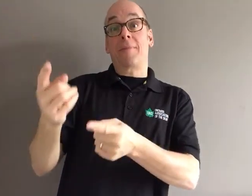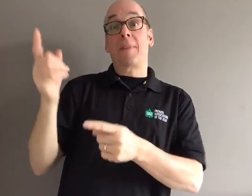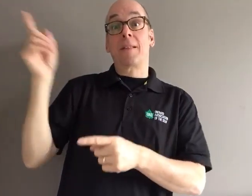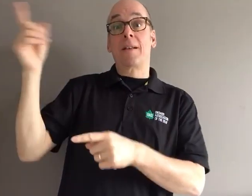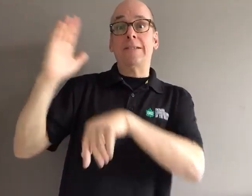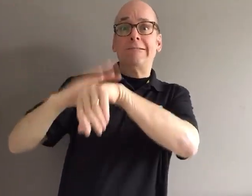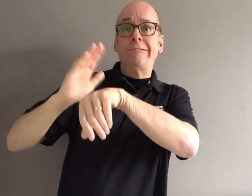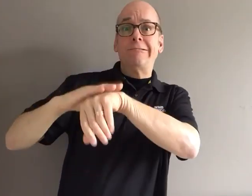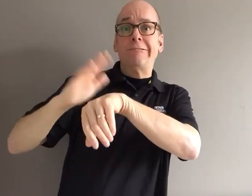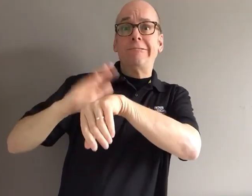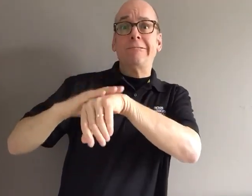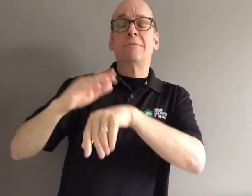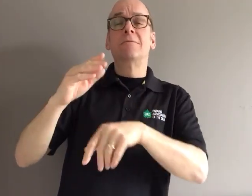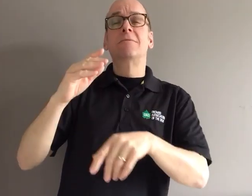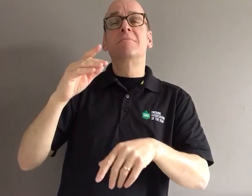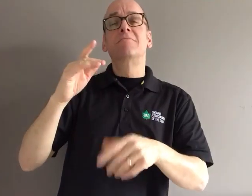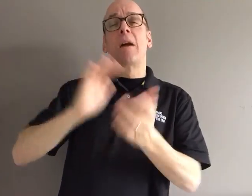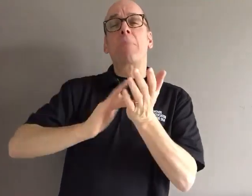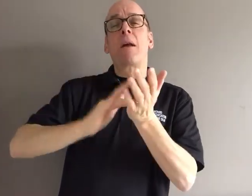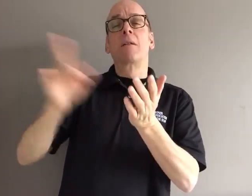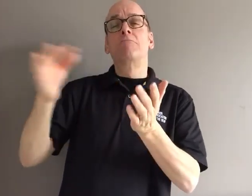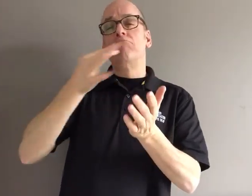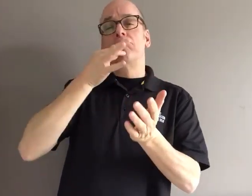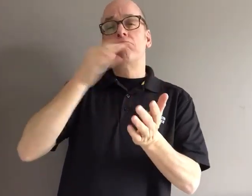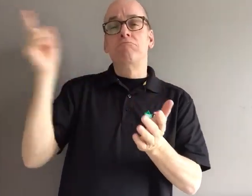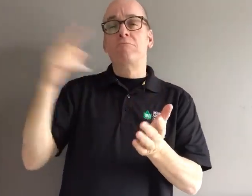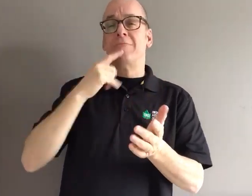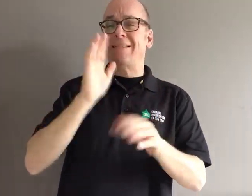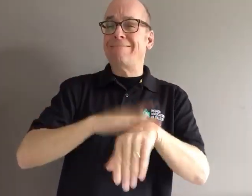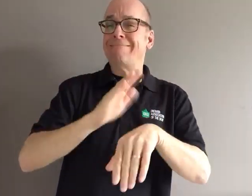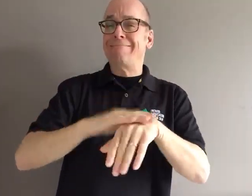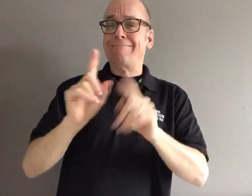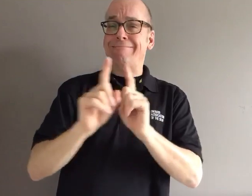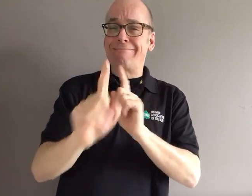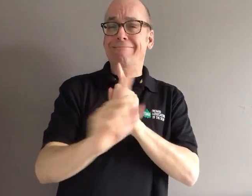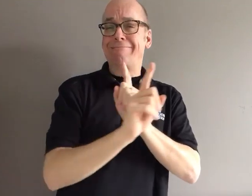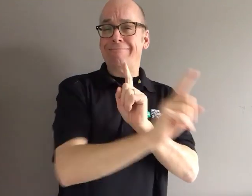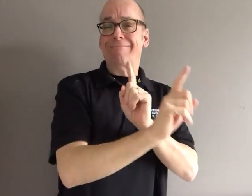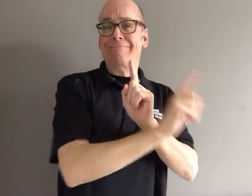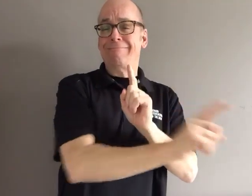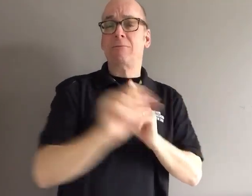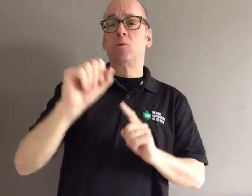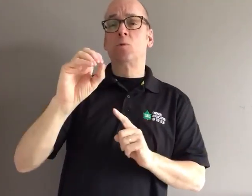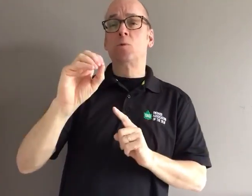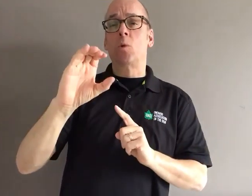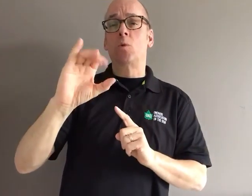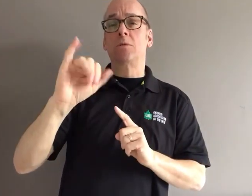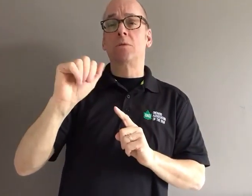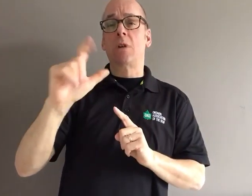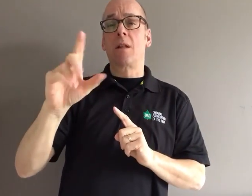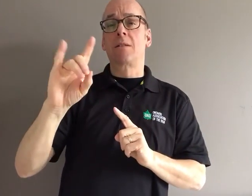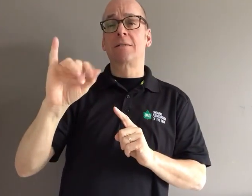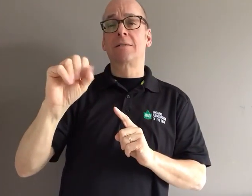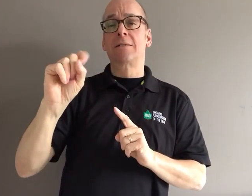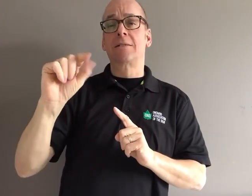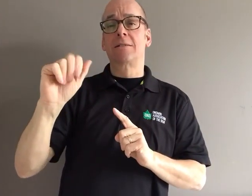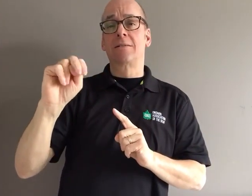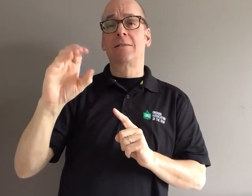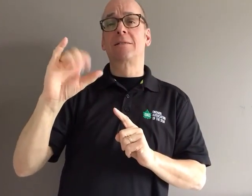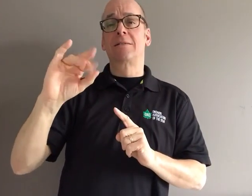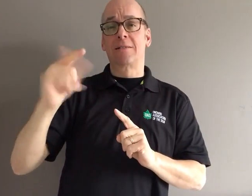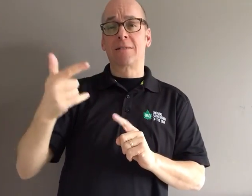Medical experts are advising that with social distancing,